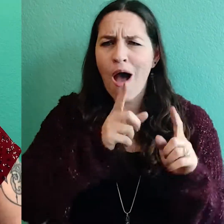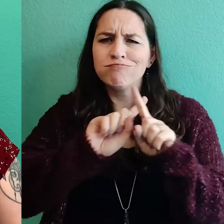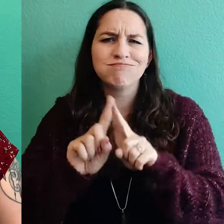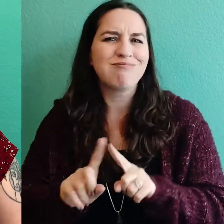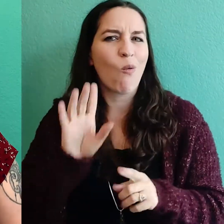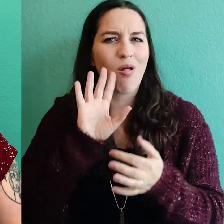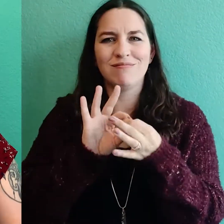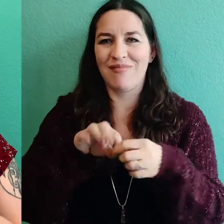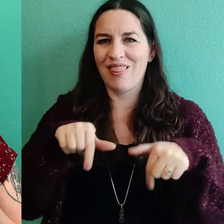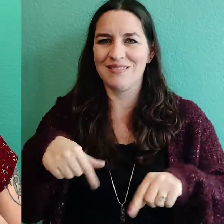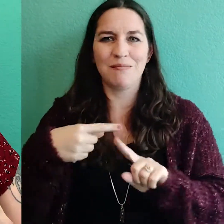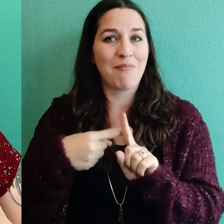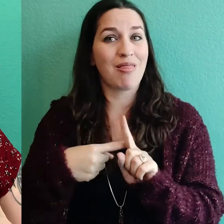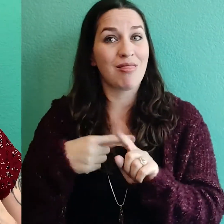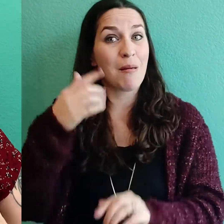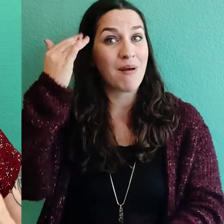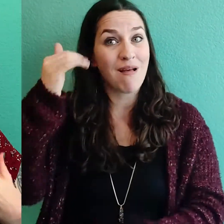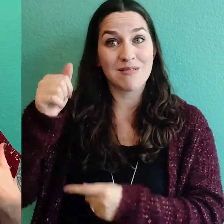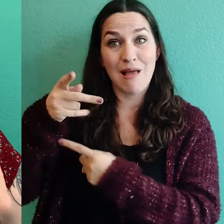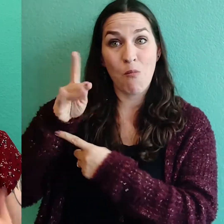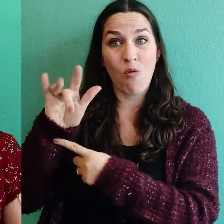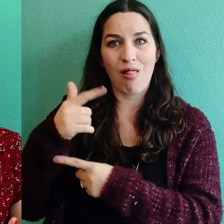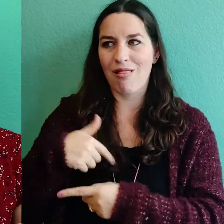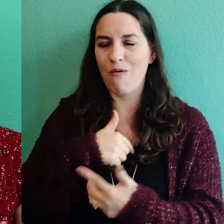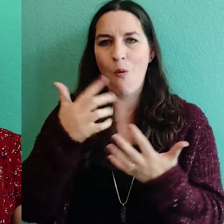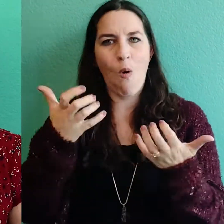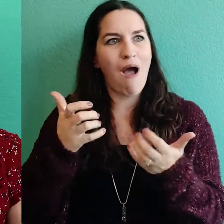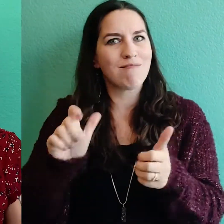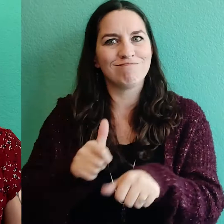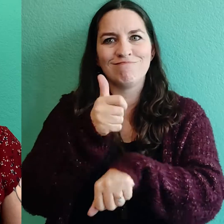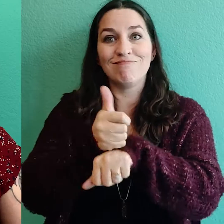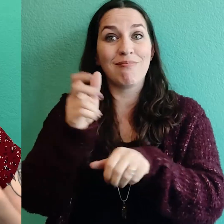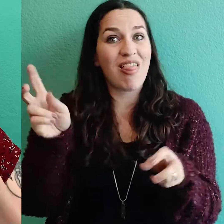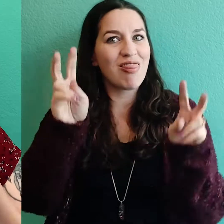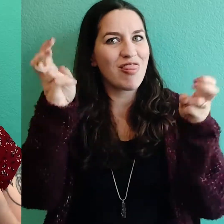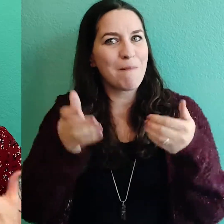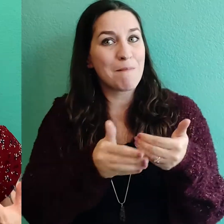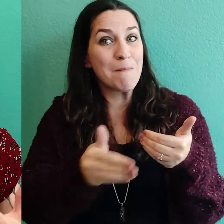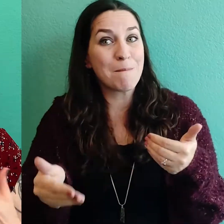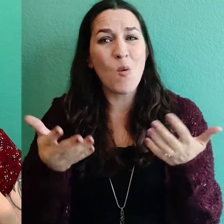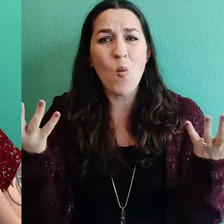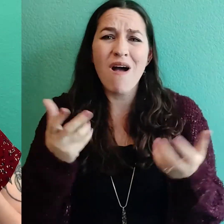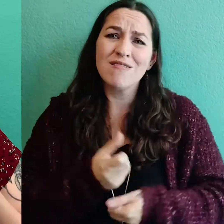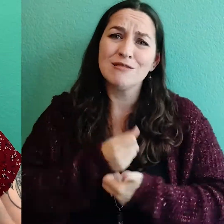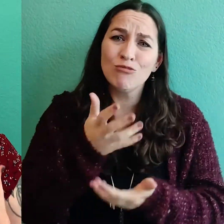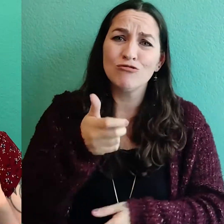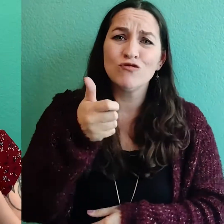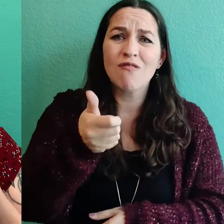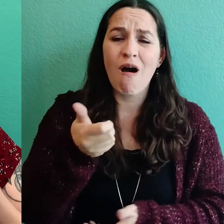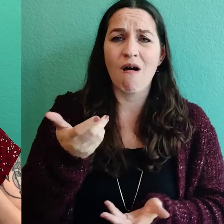We're going to be talking about all kinds of things because our theme for April is expressing yourself. It's authenticity.